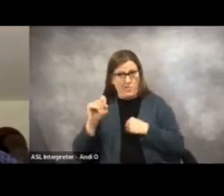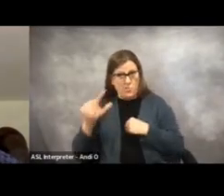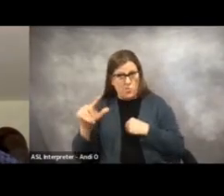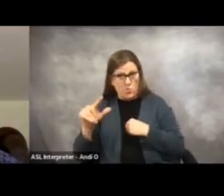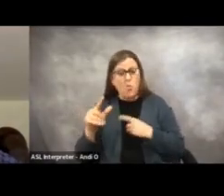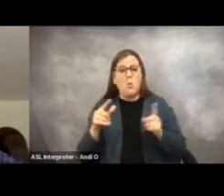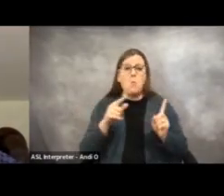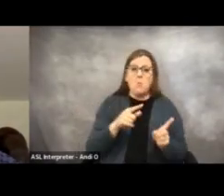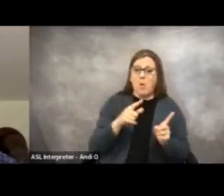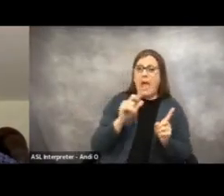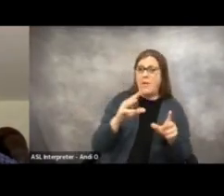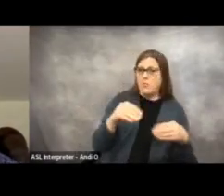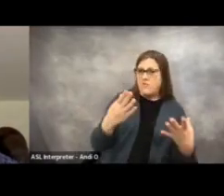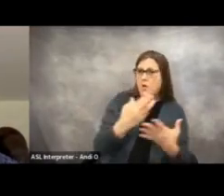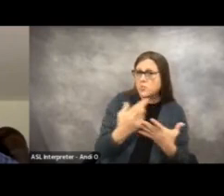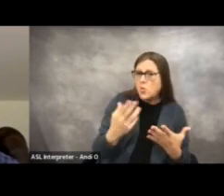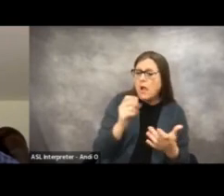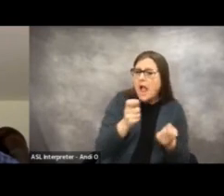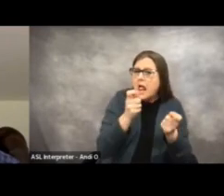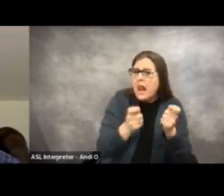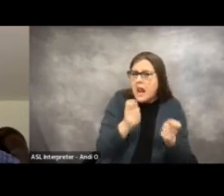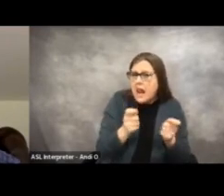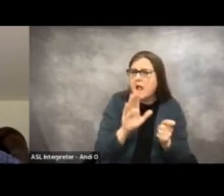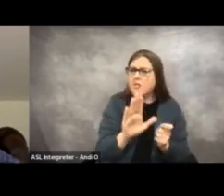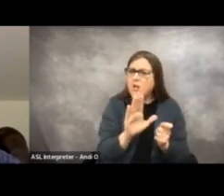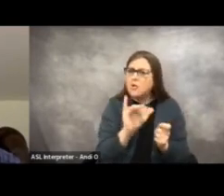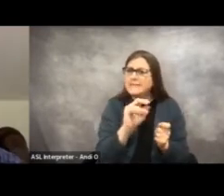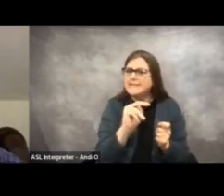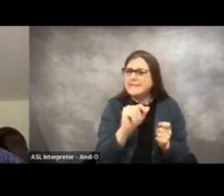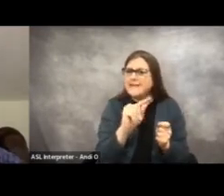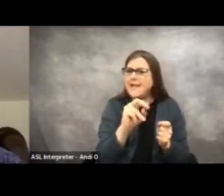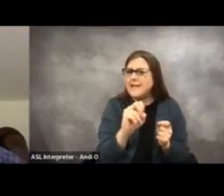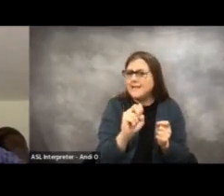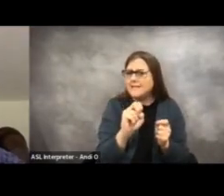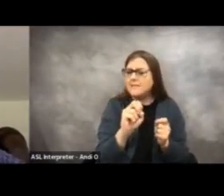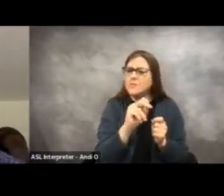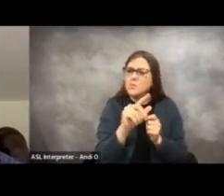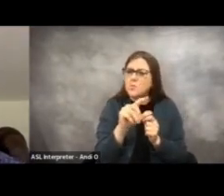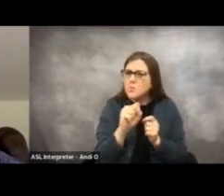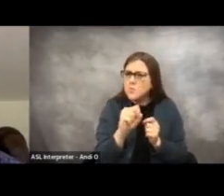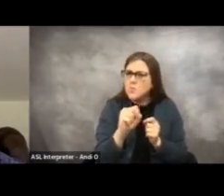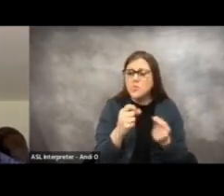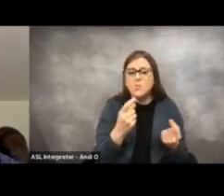modifications to their existing intake tools. And so one thing they could try is putting a